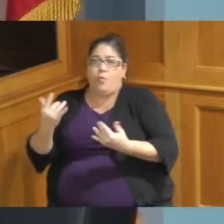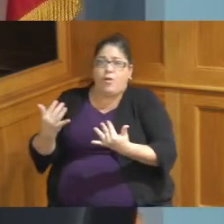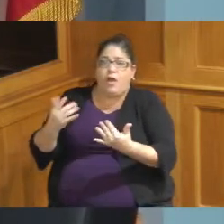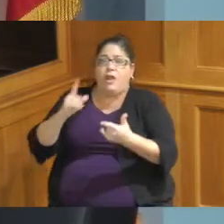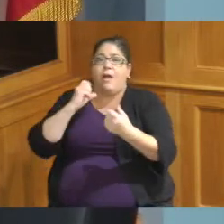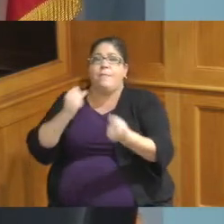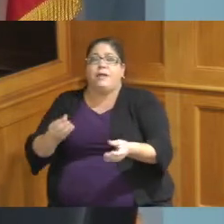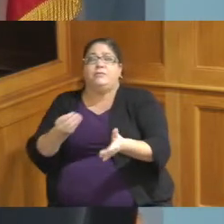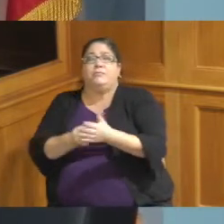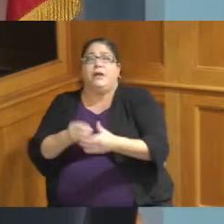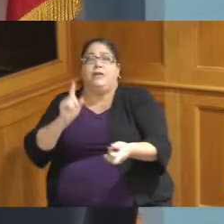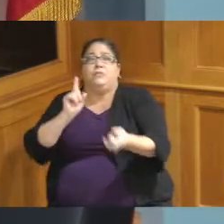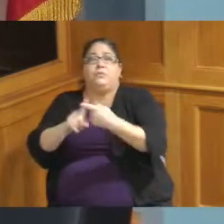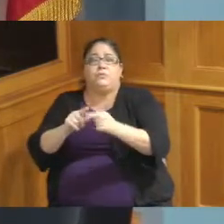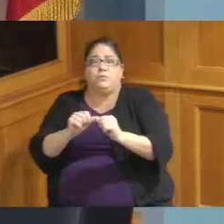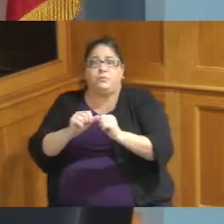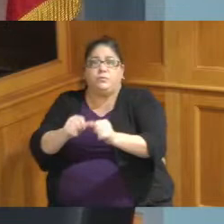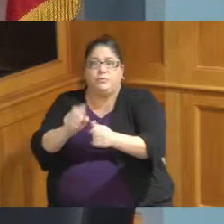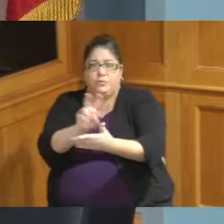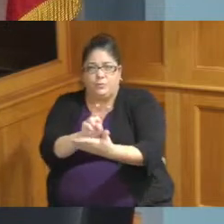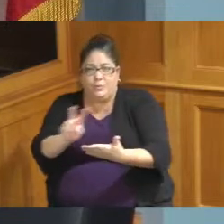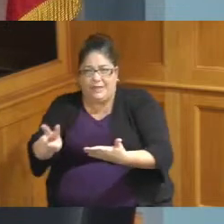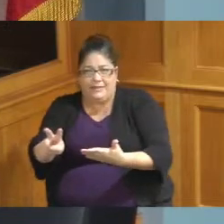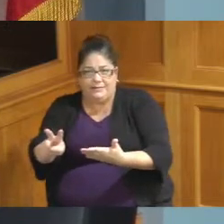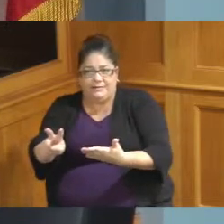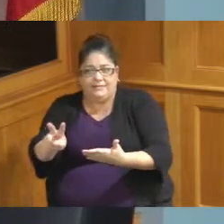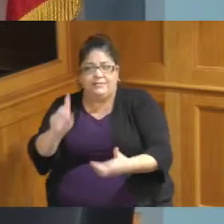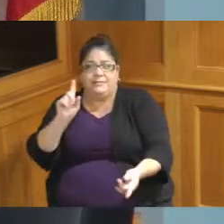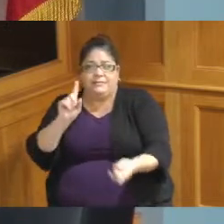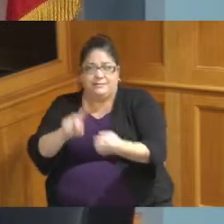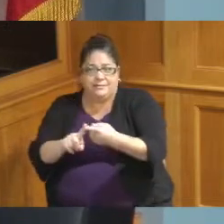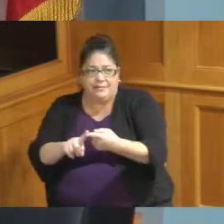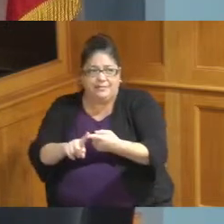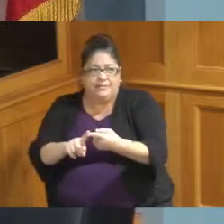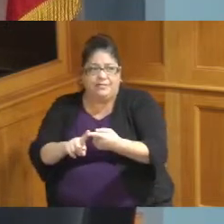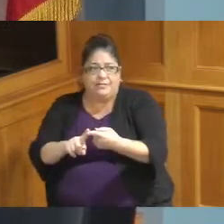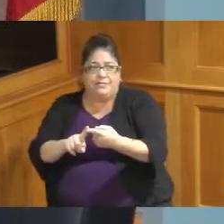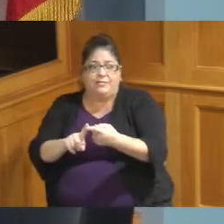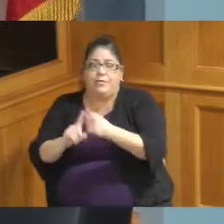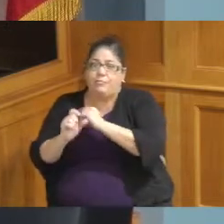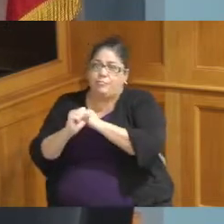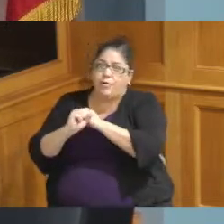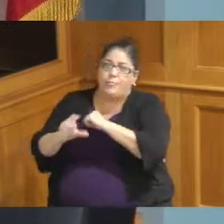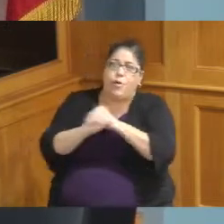to get us to another two weeks so that we have time to promote to people is getting ready to